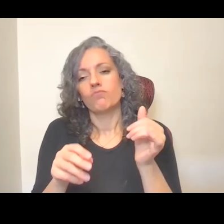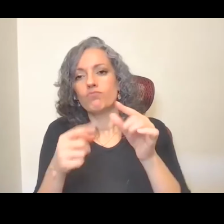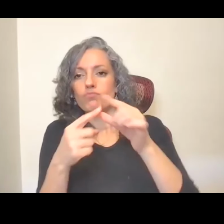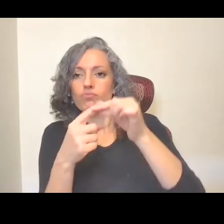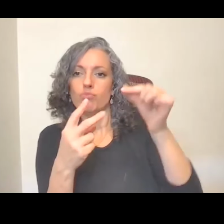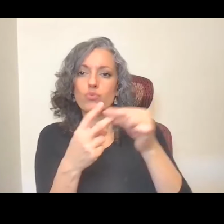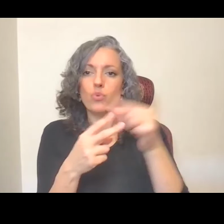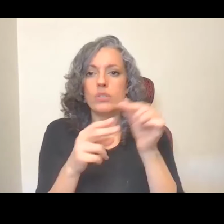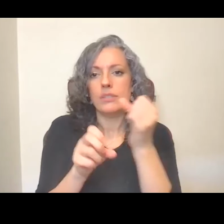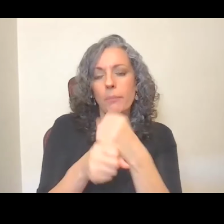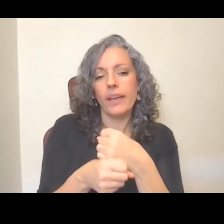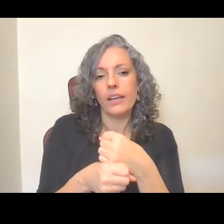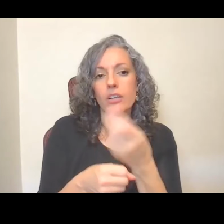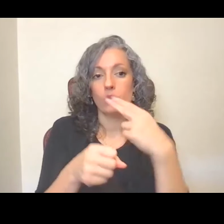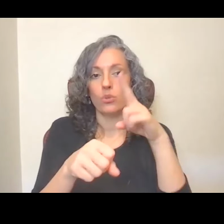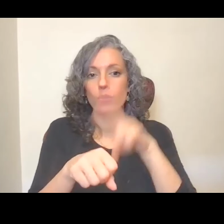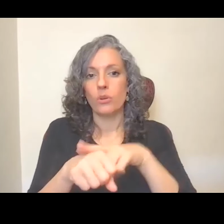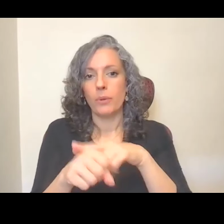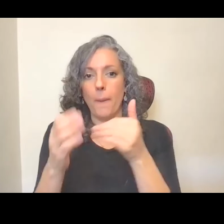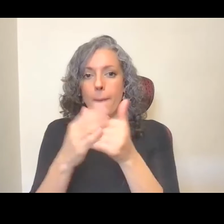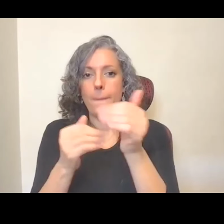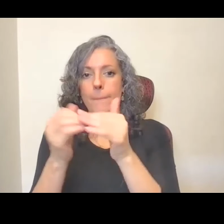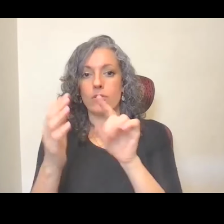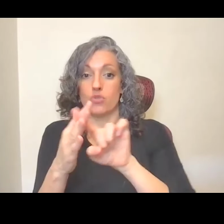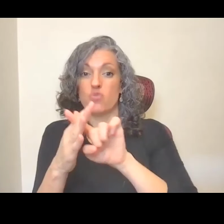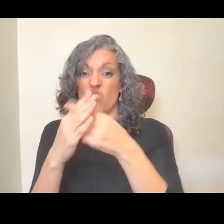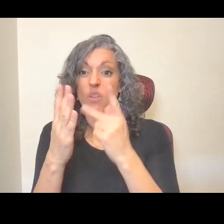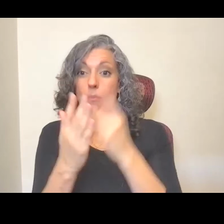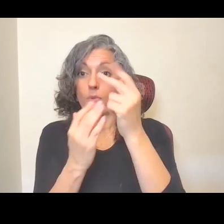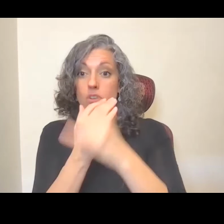they're usually built at the beginning of the project, so this is usually how we are going to